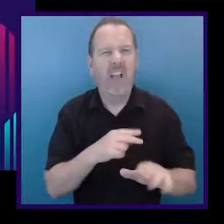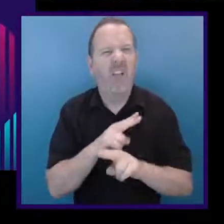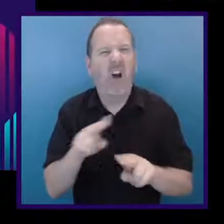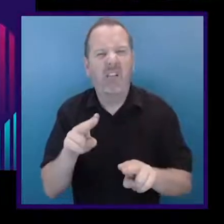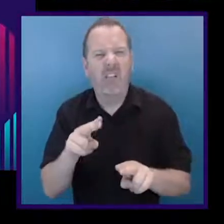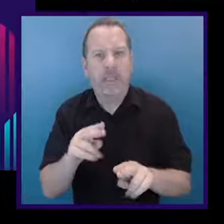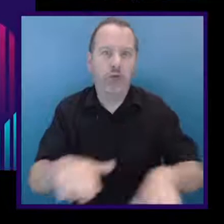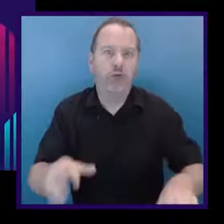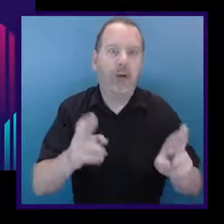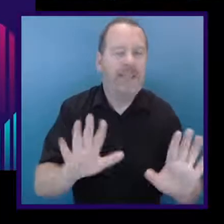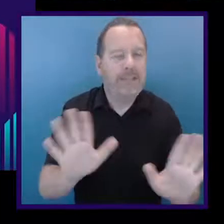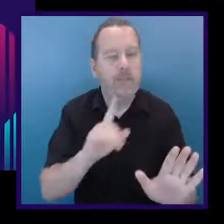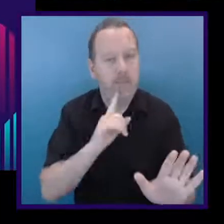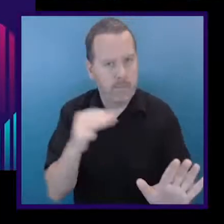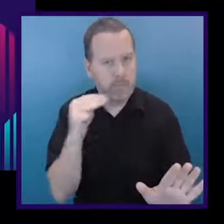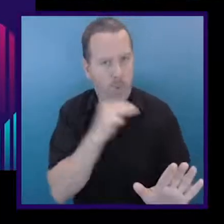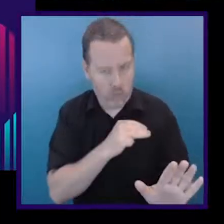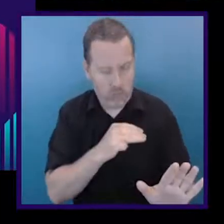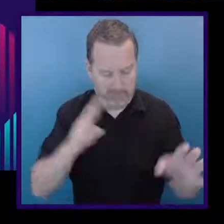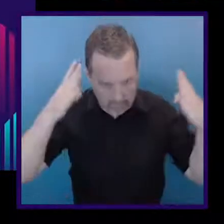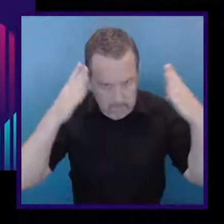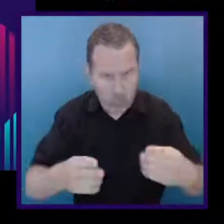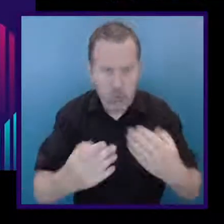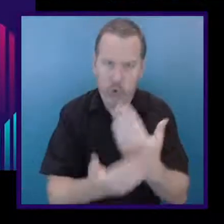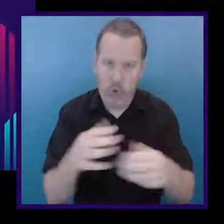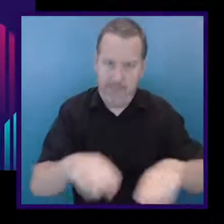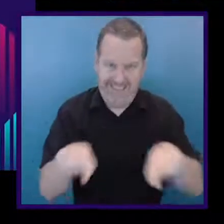to put young people at the heart of what we were looking to study.